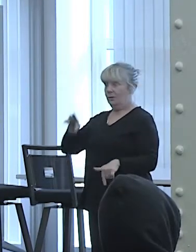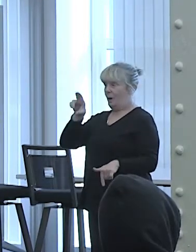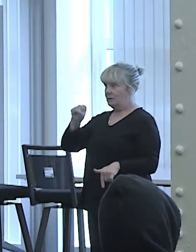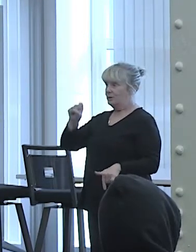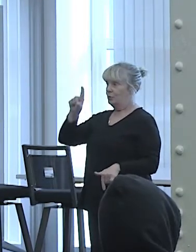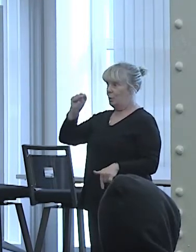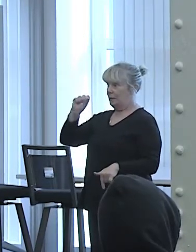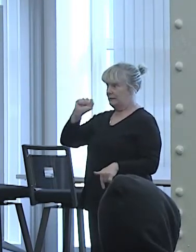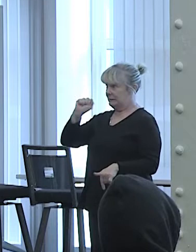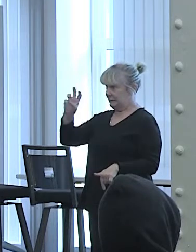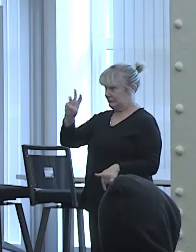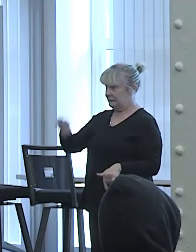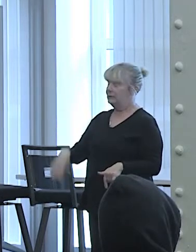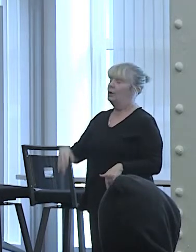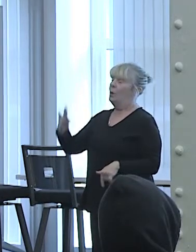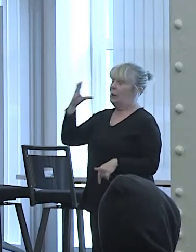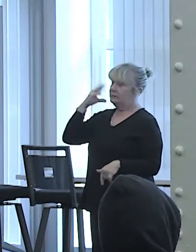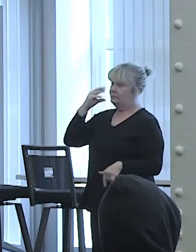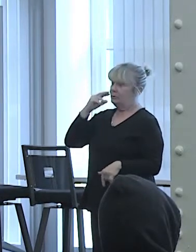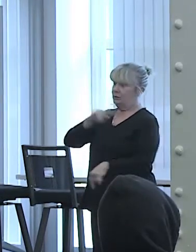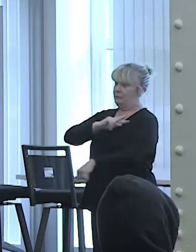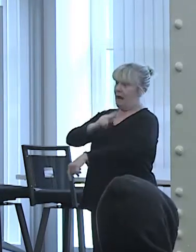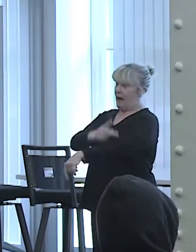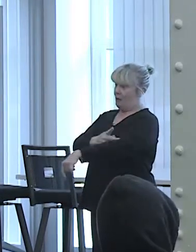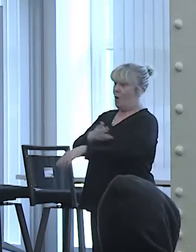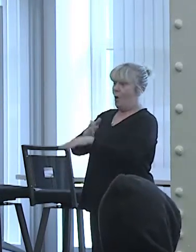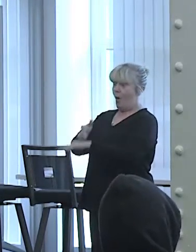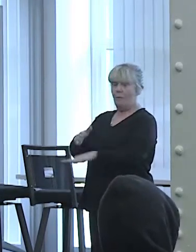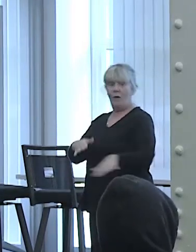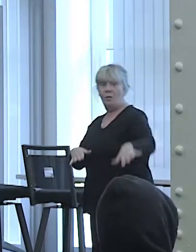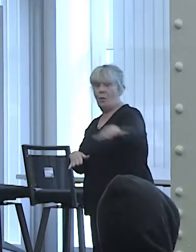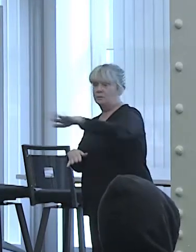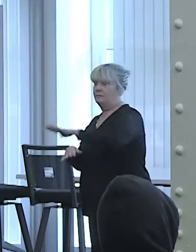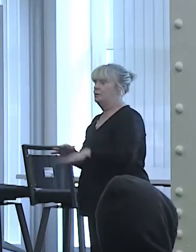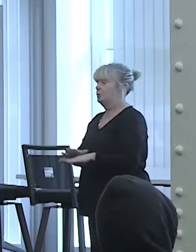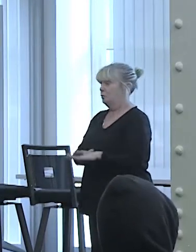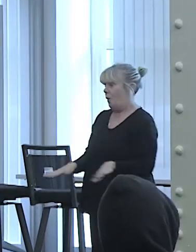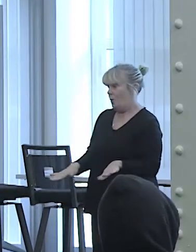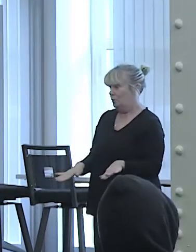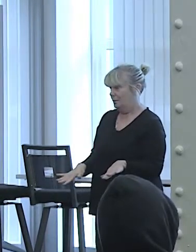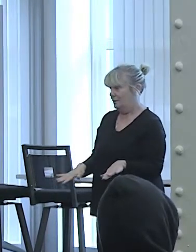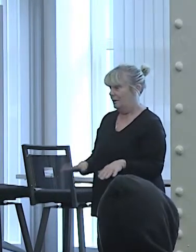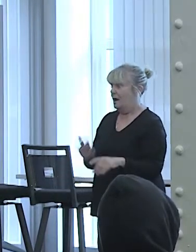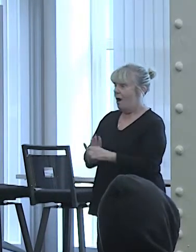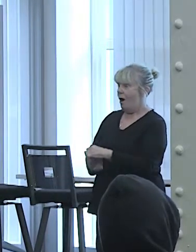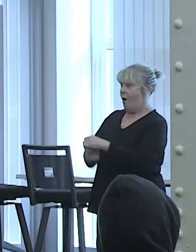you experience power over those of us who don't. Oppression is complicated and messy, though.